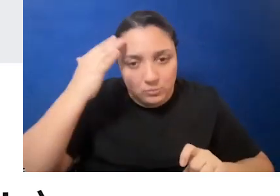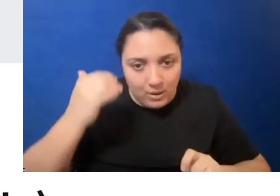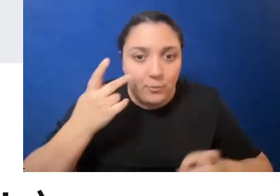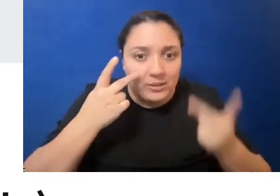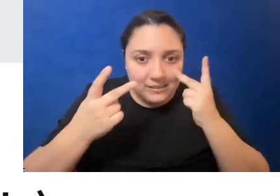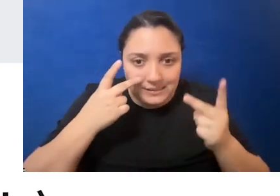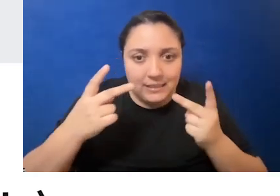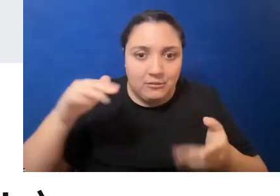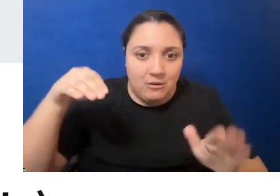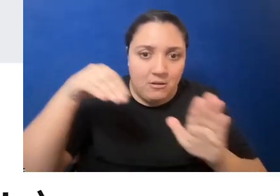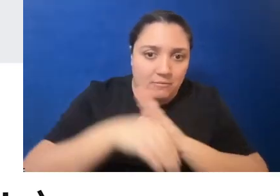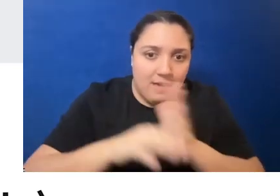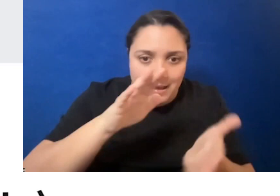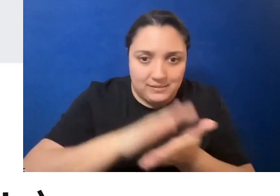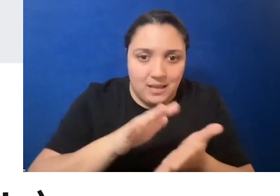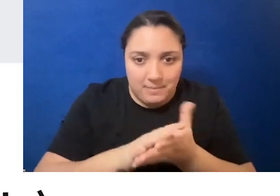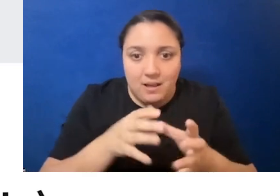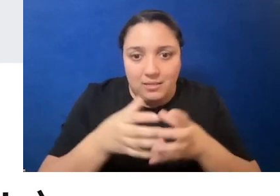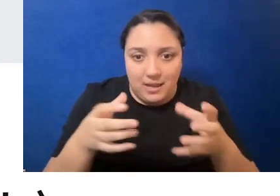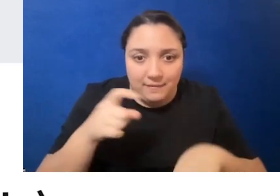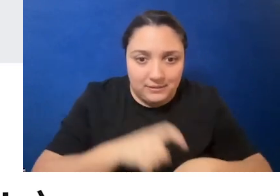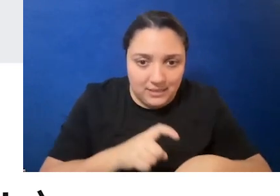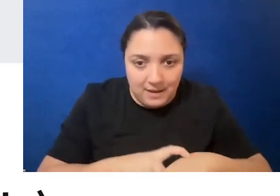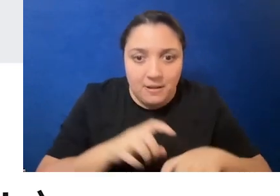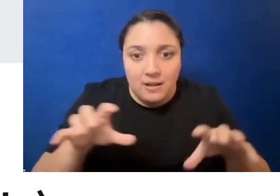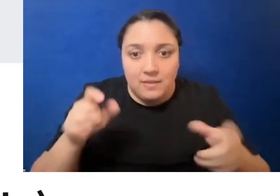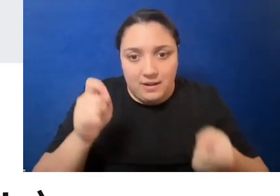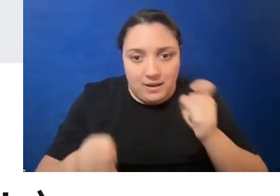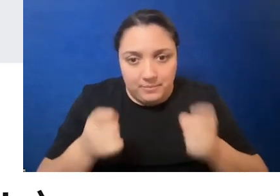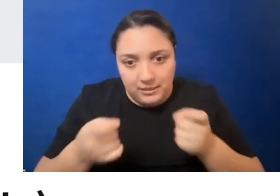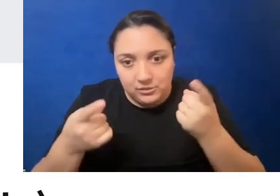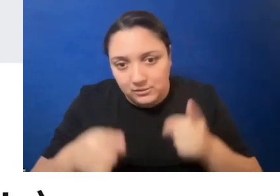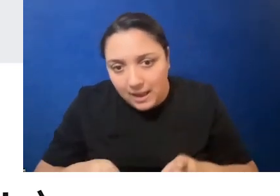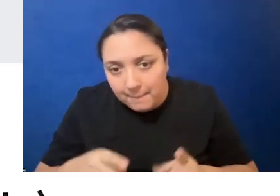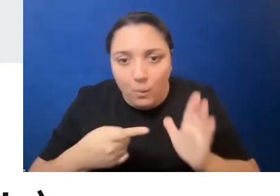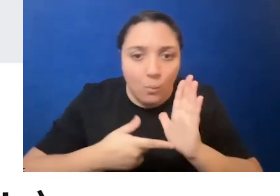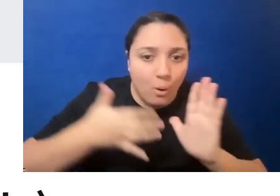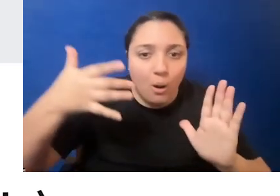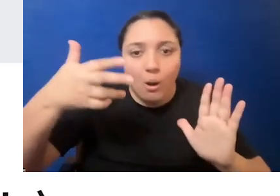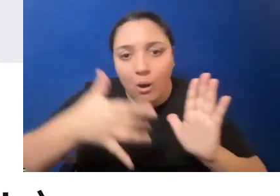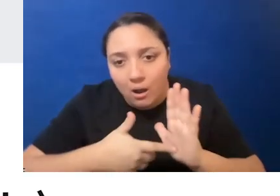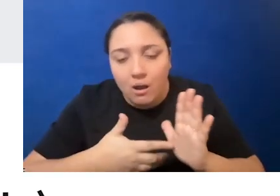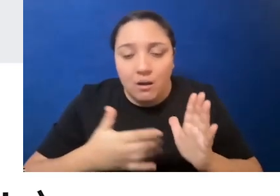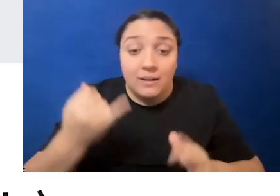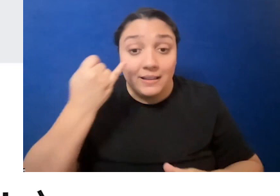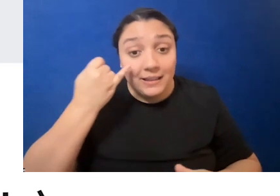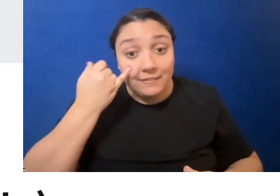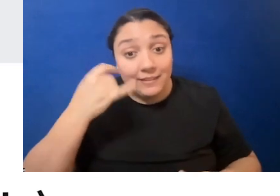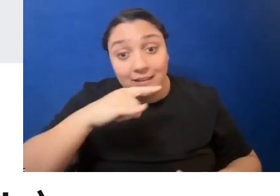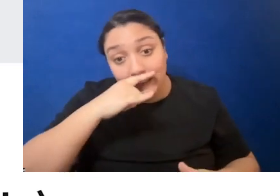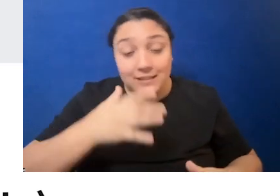WE SEE LOWER ACADEMIC PERFORMANCE, A LOT OF TIMES THE ACCOMMODATIONS ARE HAPPENING